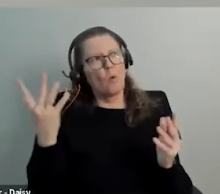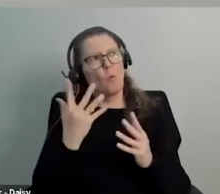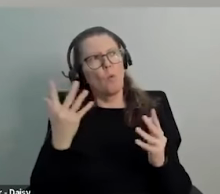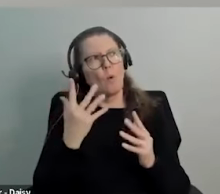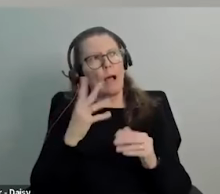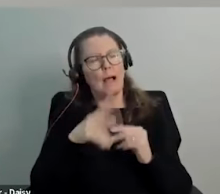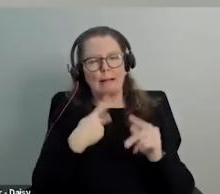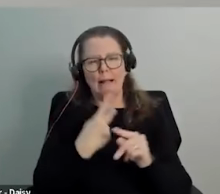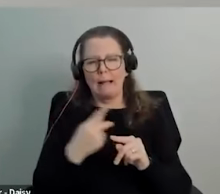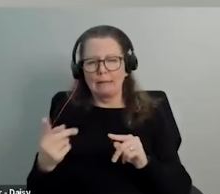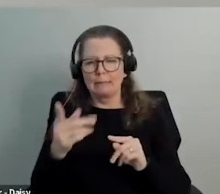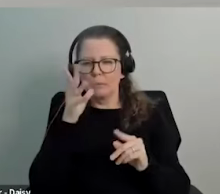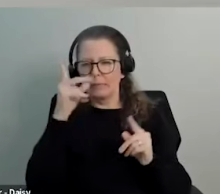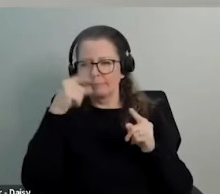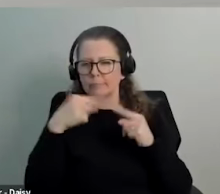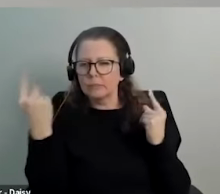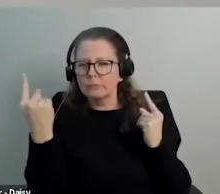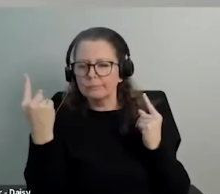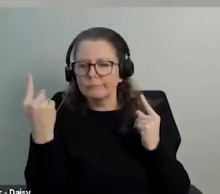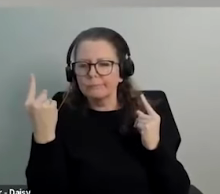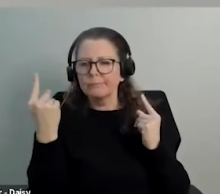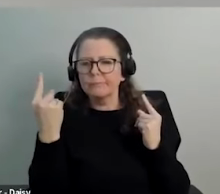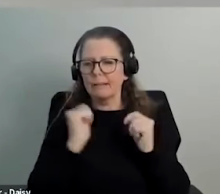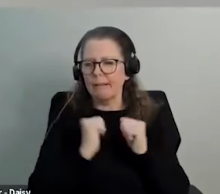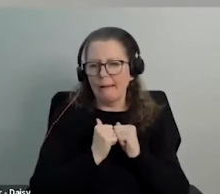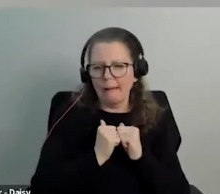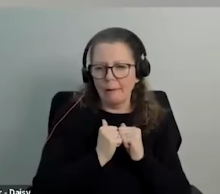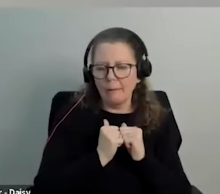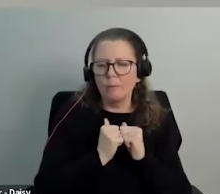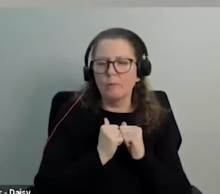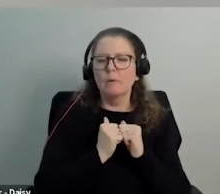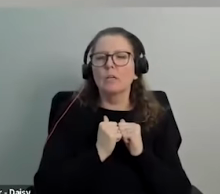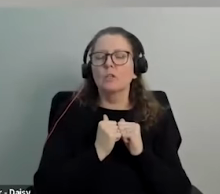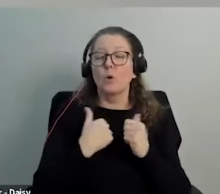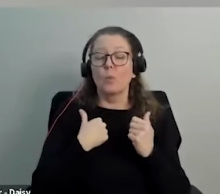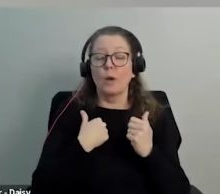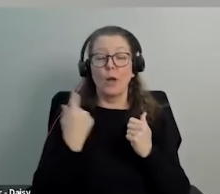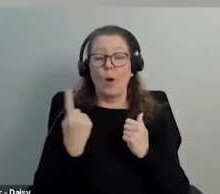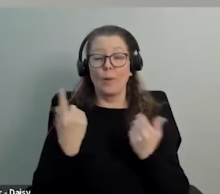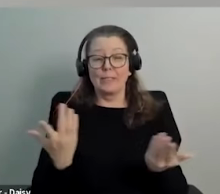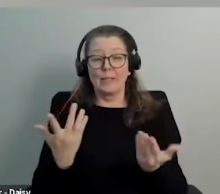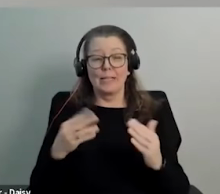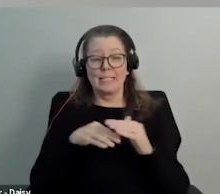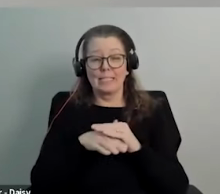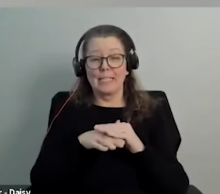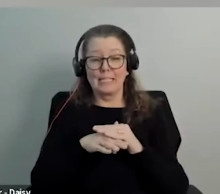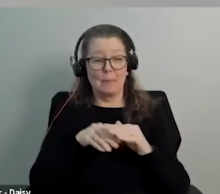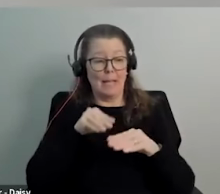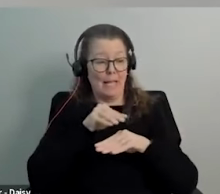So a lot of what we do in accessibility is influencing without authority. Like, this is a huge part of my job.